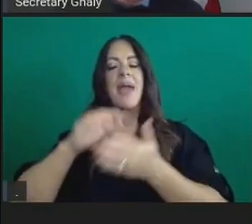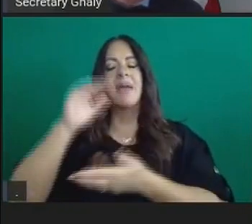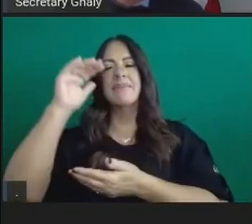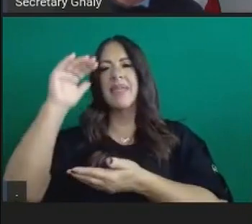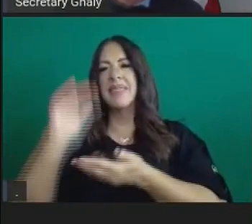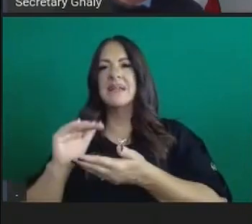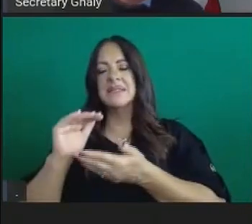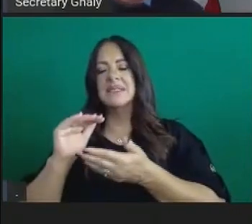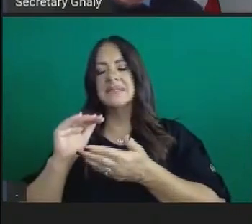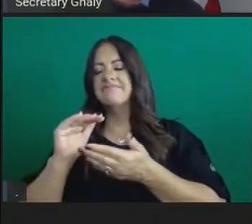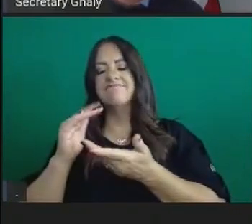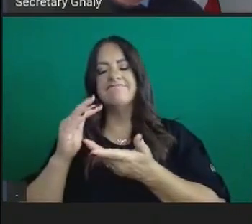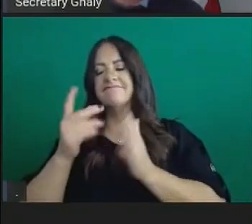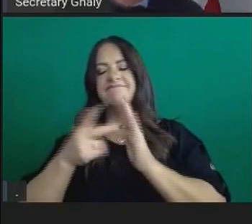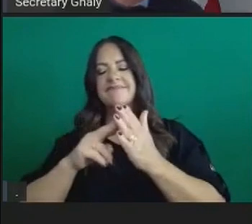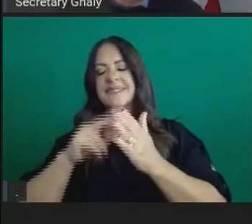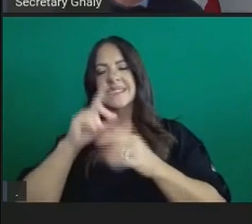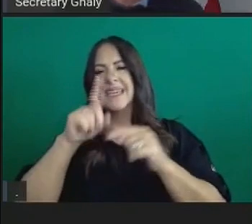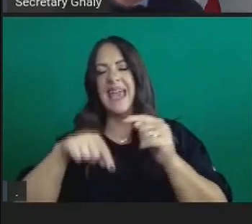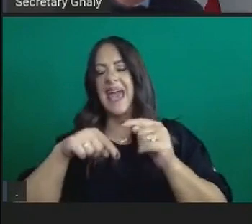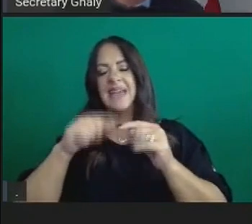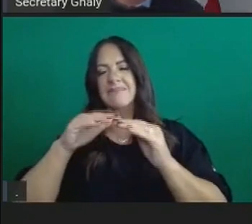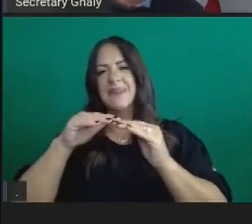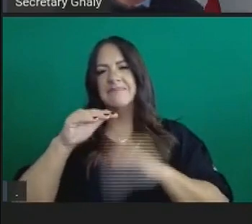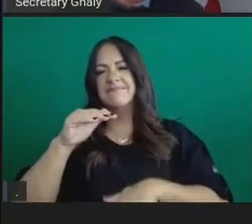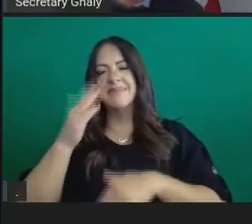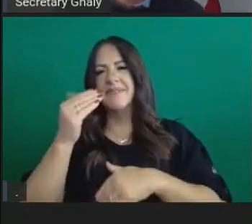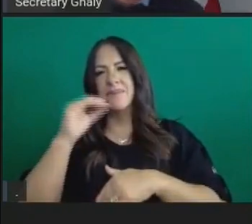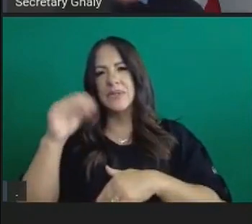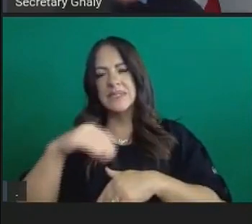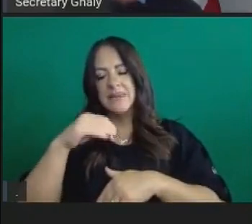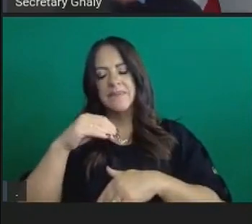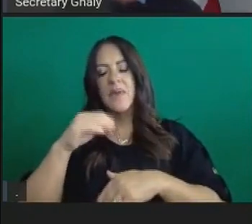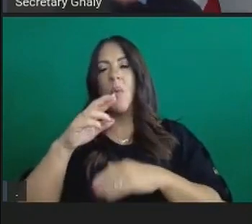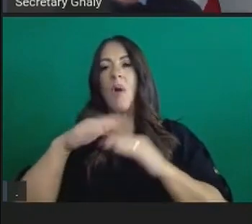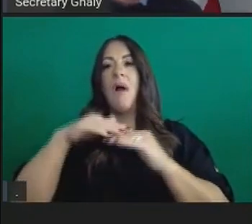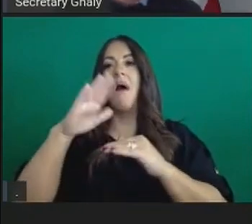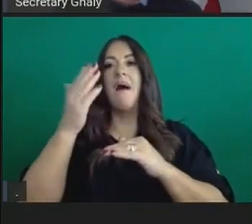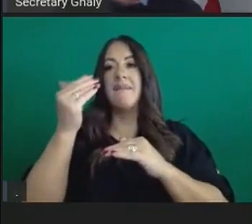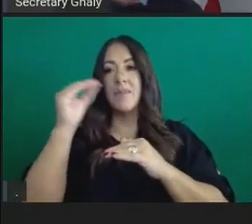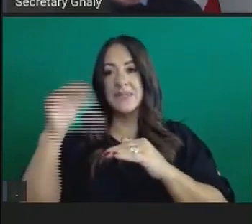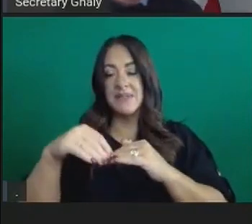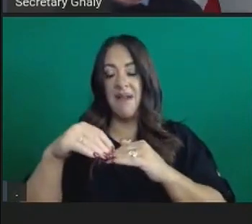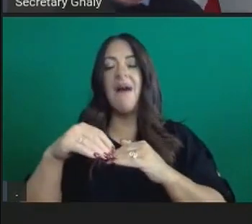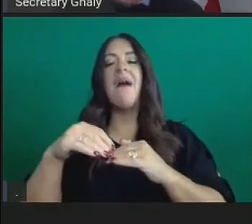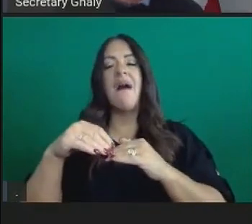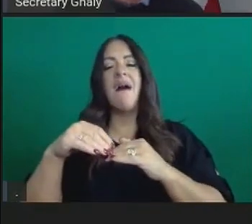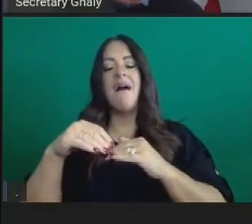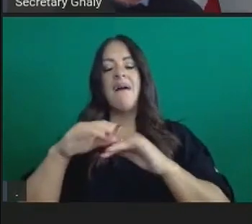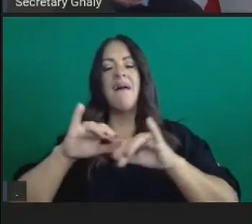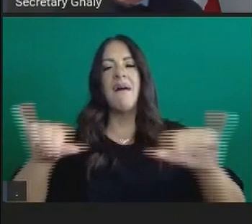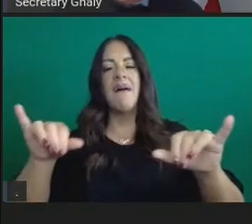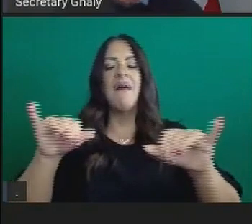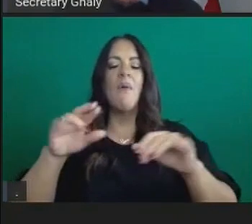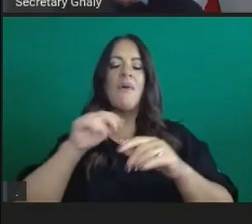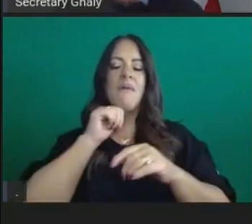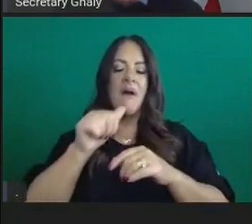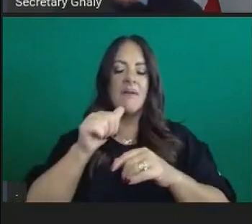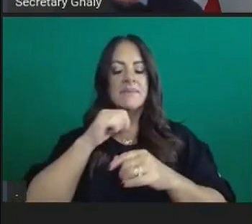STAY AT HOME ORDER, THE HIGHER IT IS, THE LESS LIKELY A PROJECTION IS GOING TO BE ABOVE